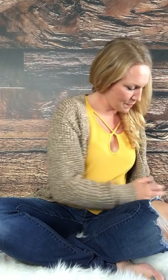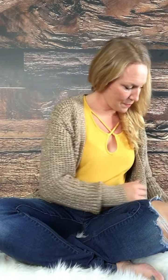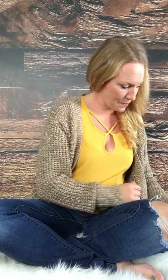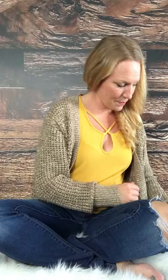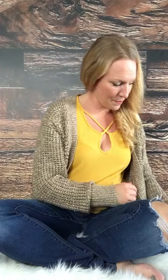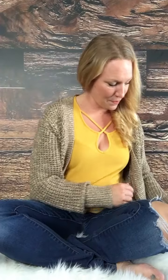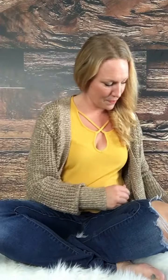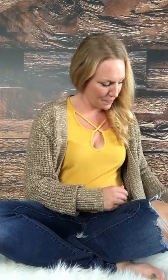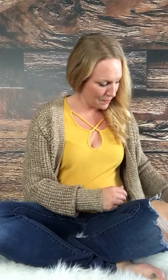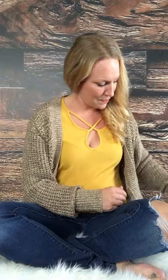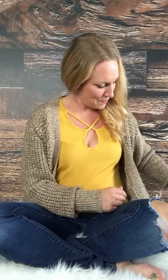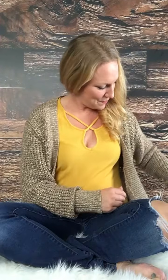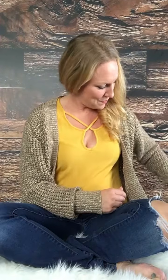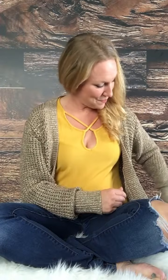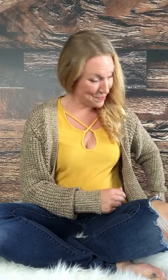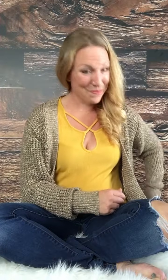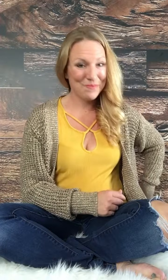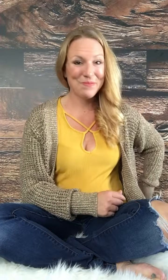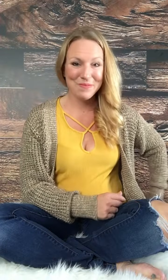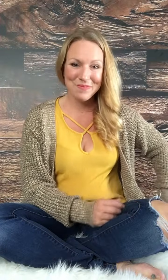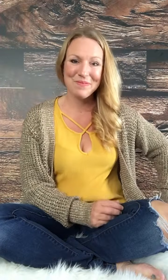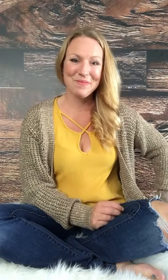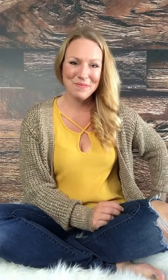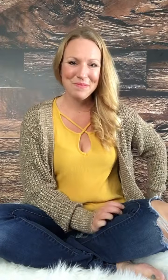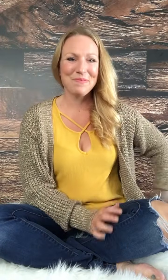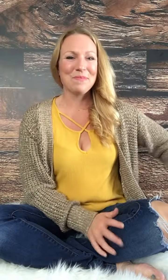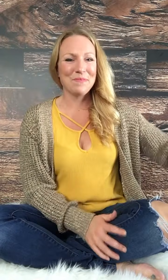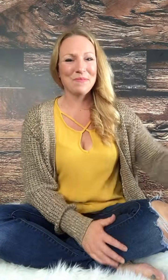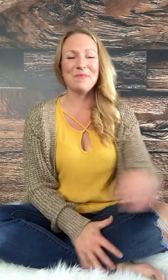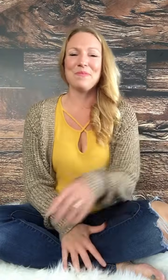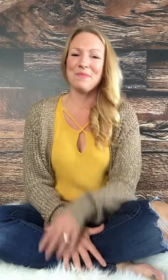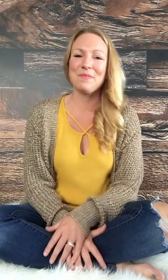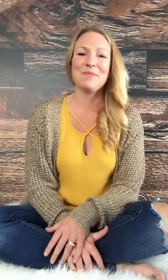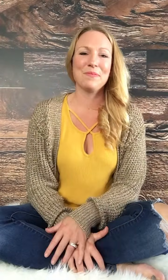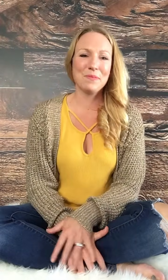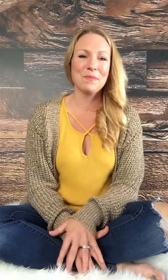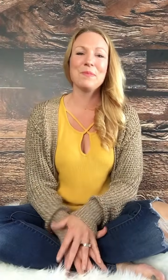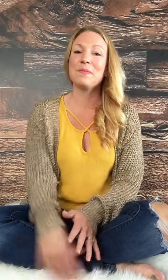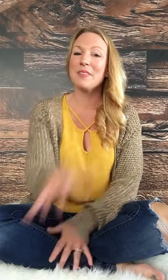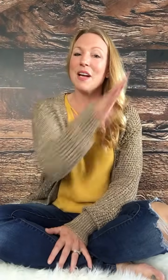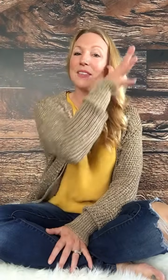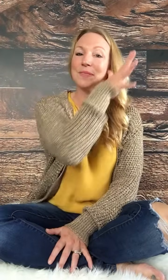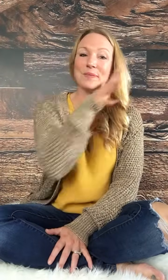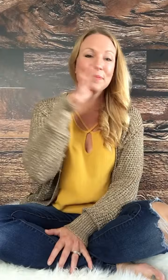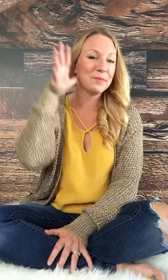One two three, oh we're on our way, we're on our way, on our way to Grandpa's FARM,